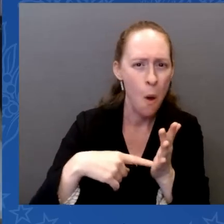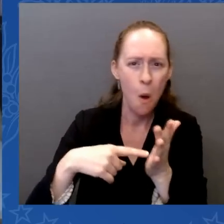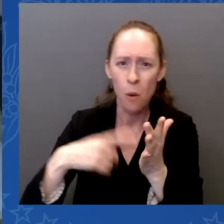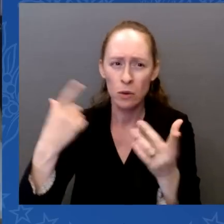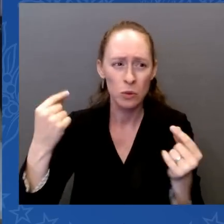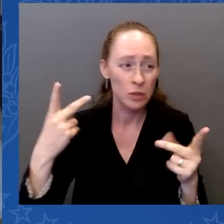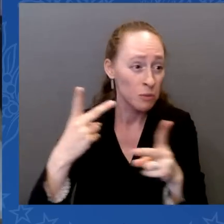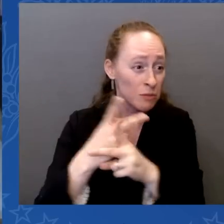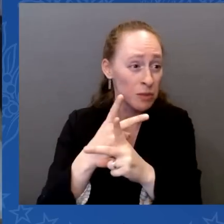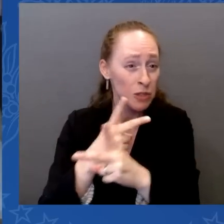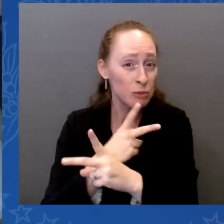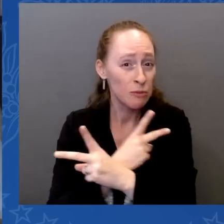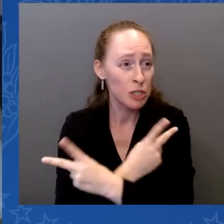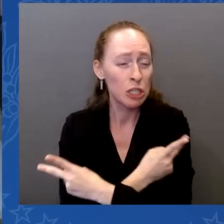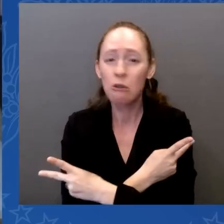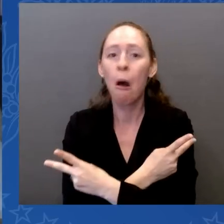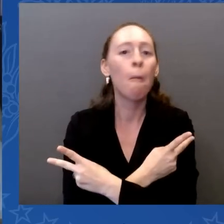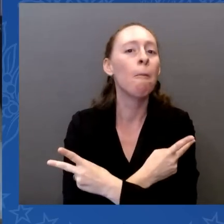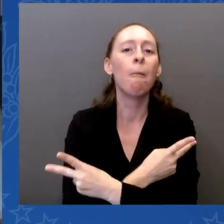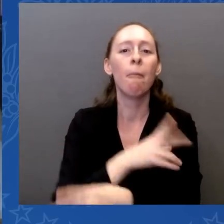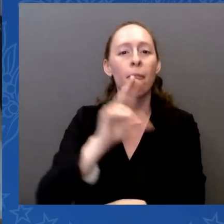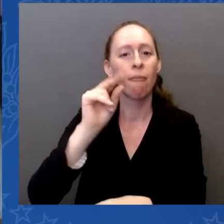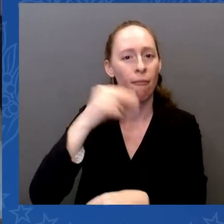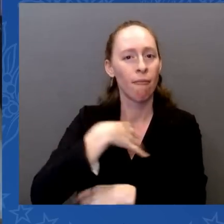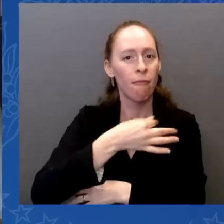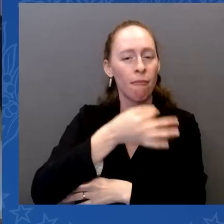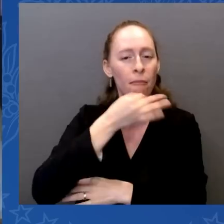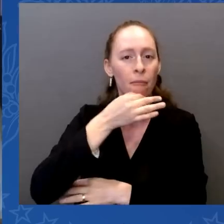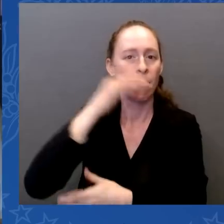We've reduced the deficit in my first year, 2021,